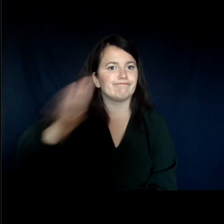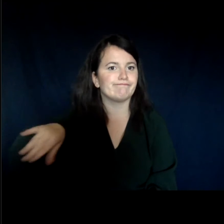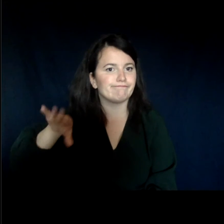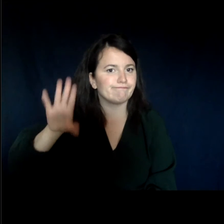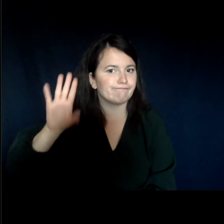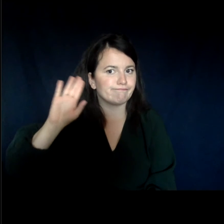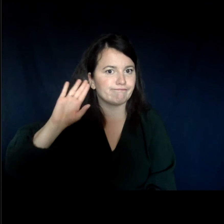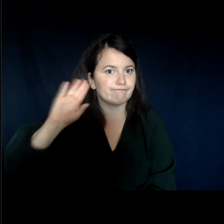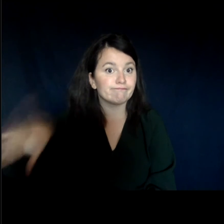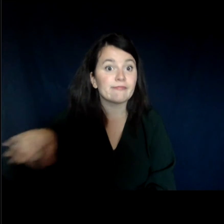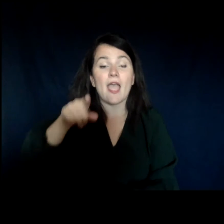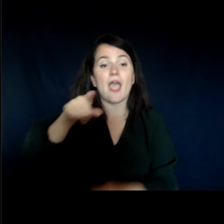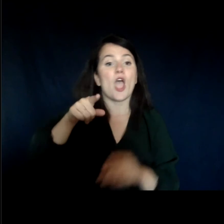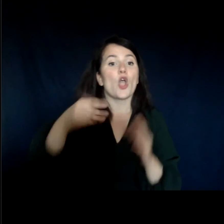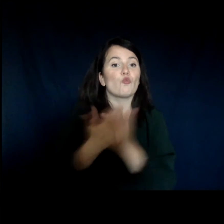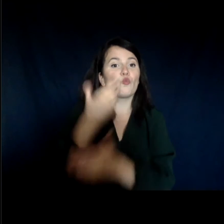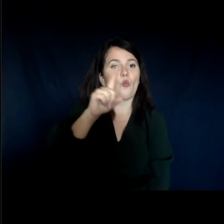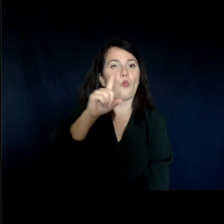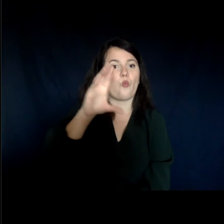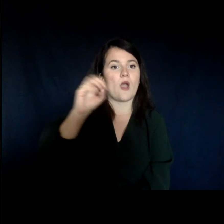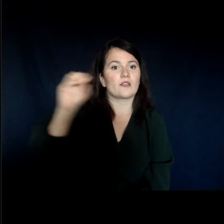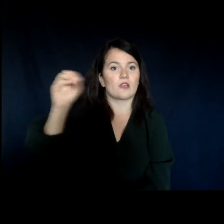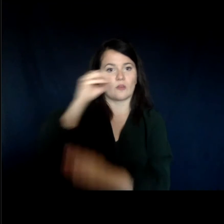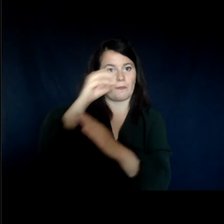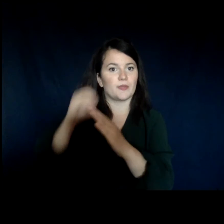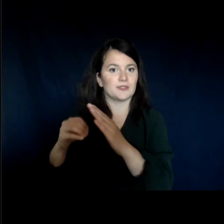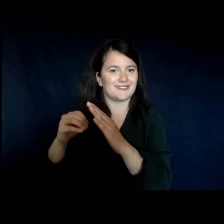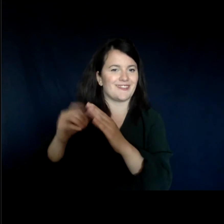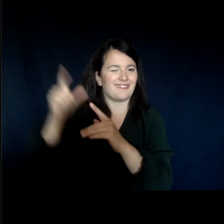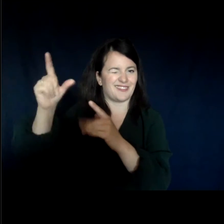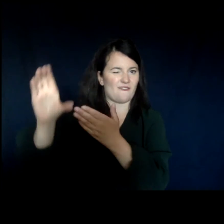that are changing, they want to stick to what they have at the moment.